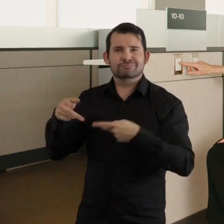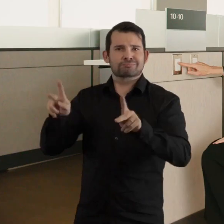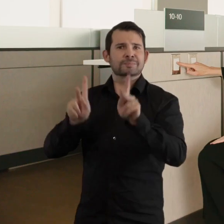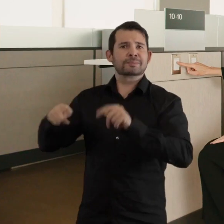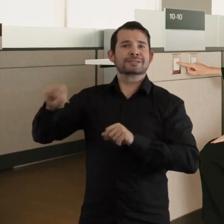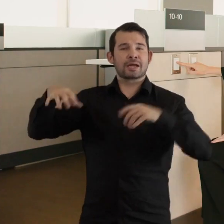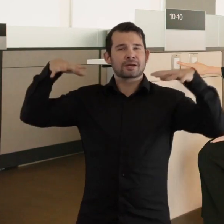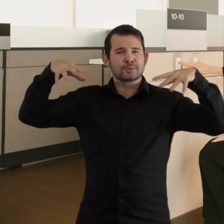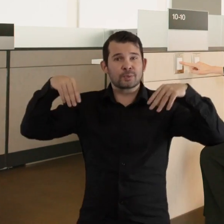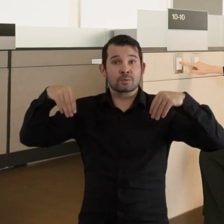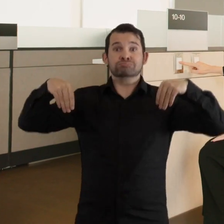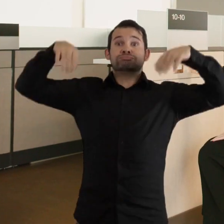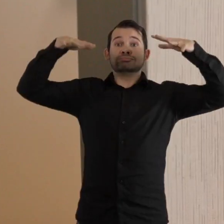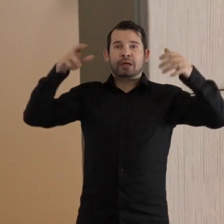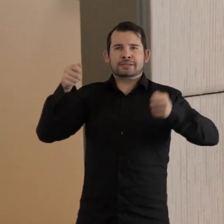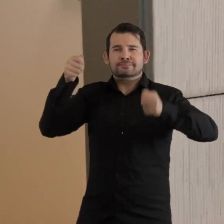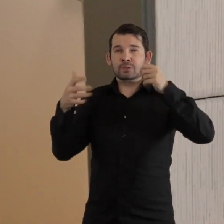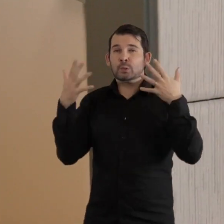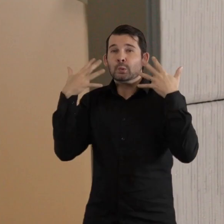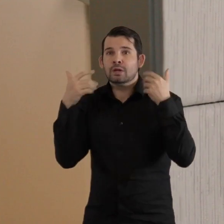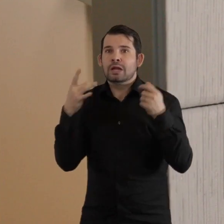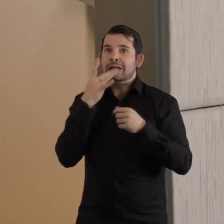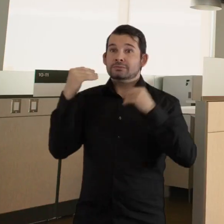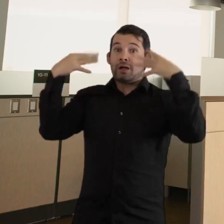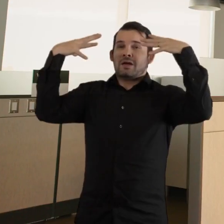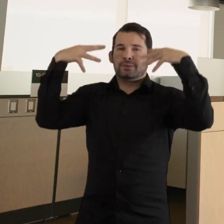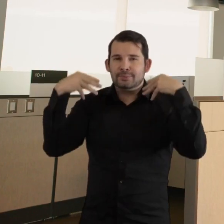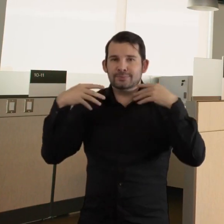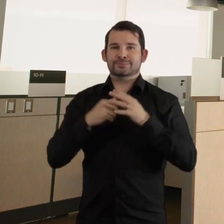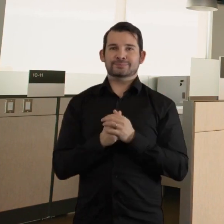This allows people to dim or raise the light level and adjust for warmth or coolness.